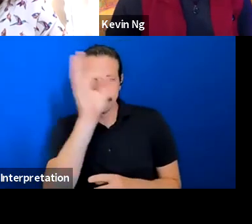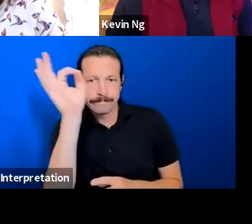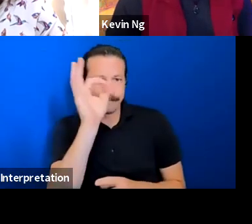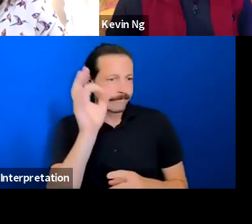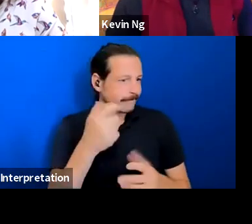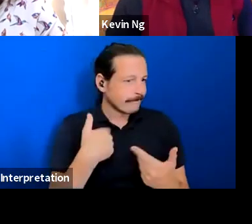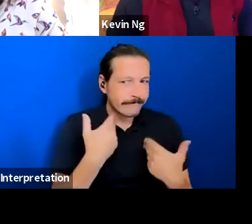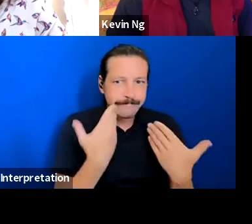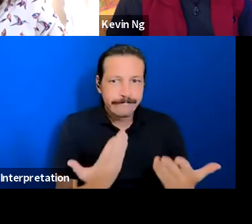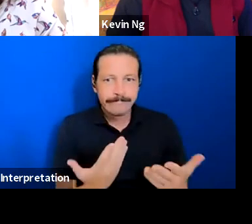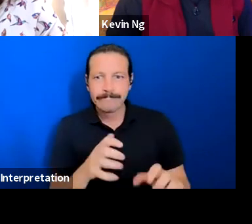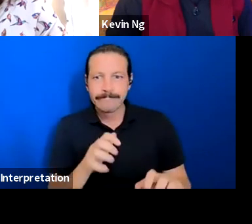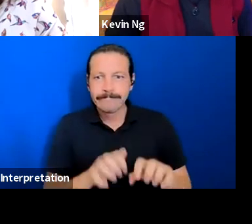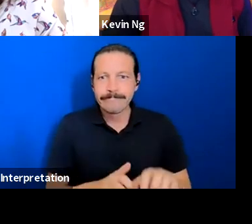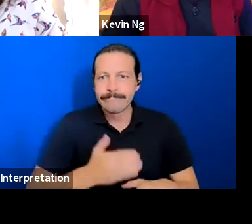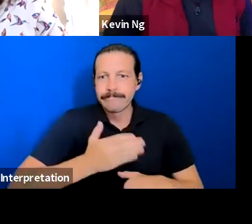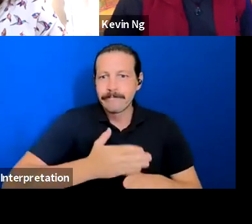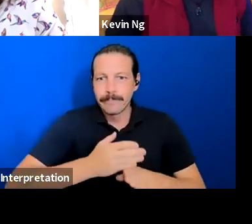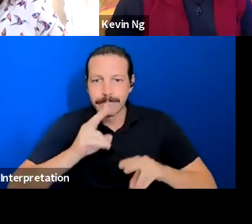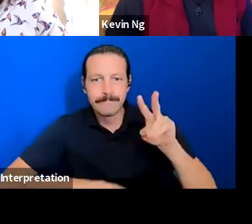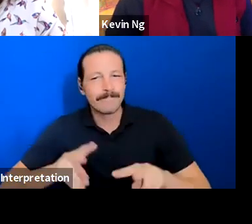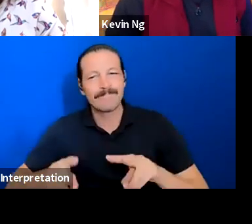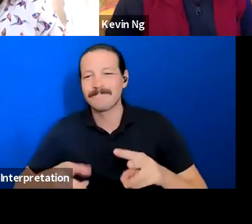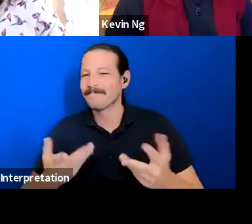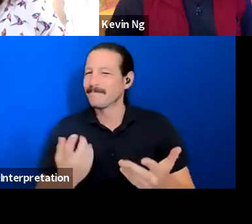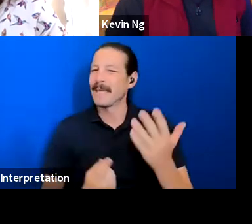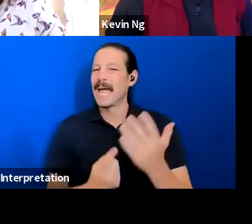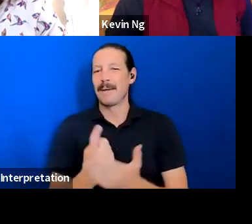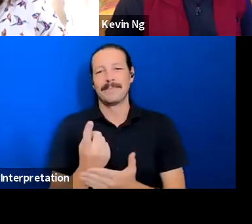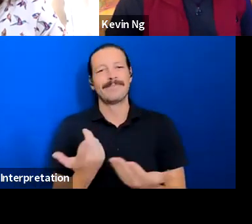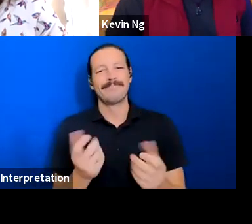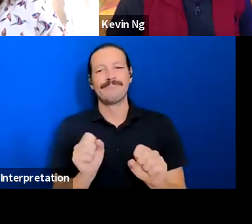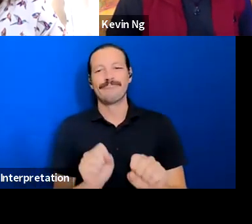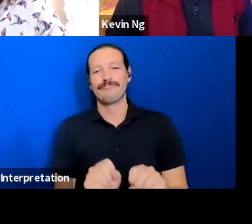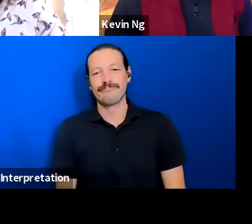Yeah. Ali, anything you want to add about that?